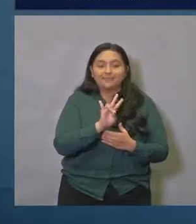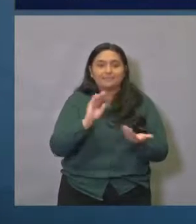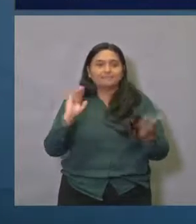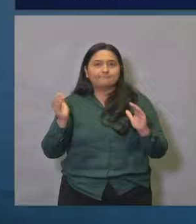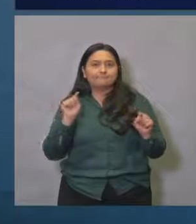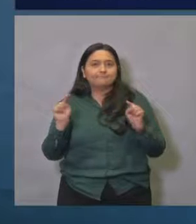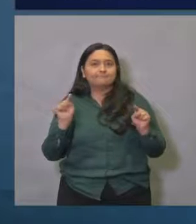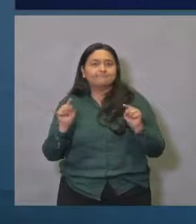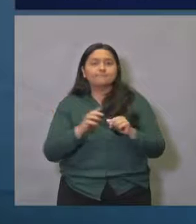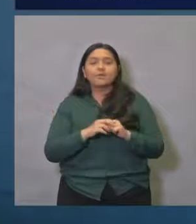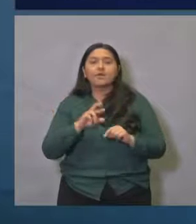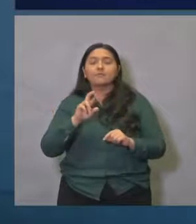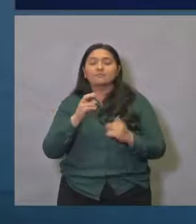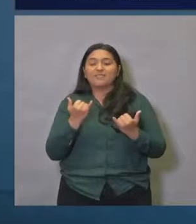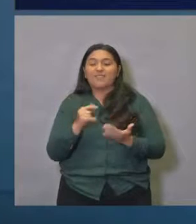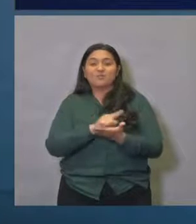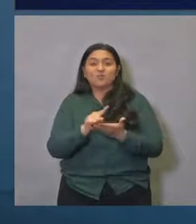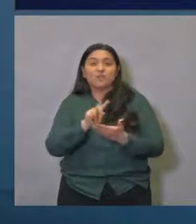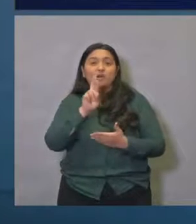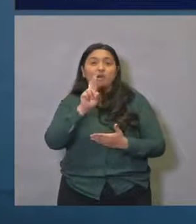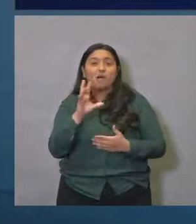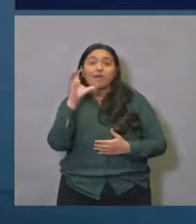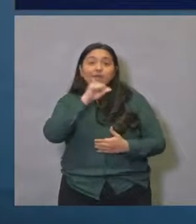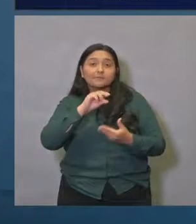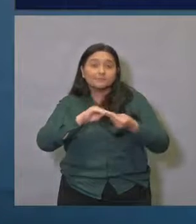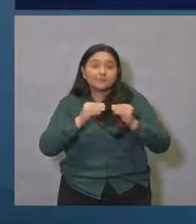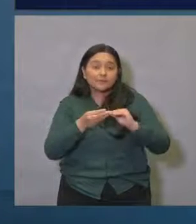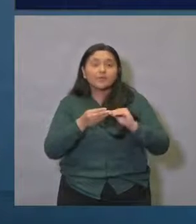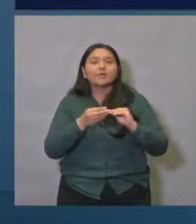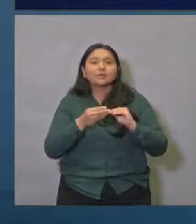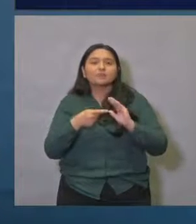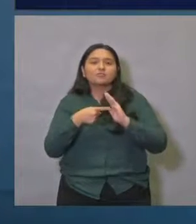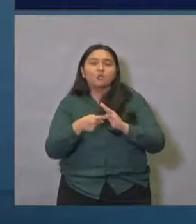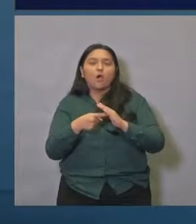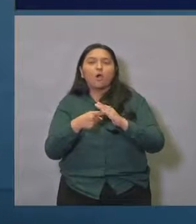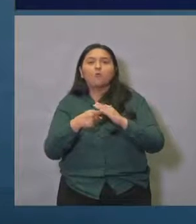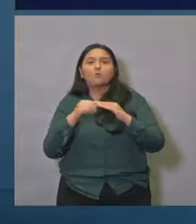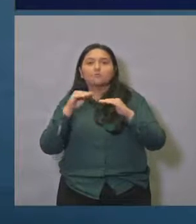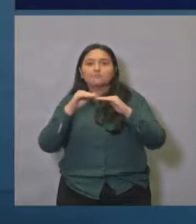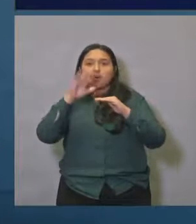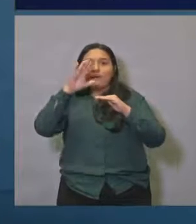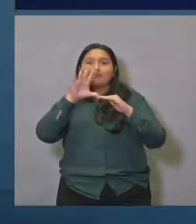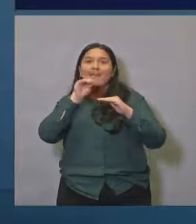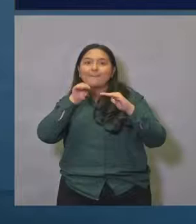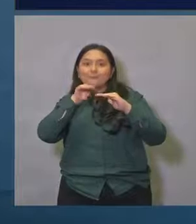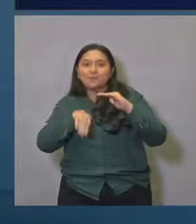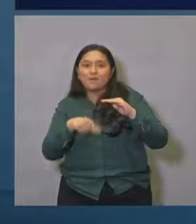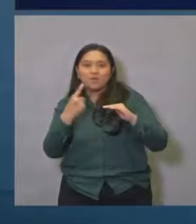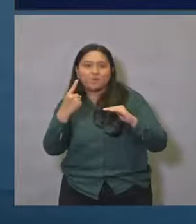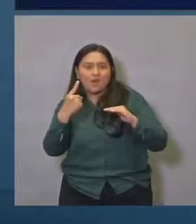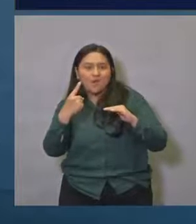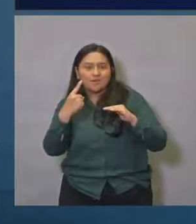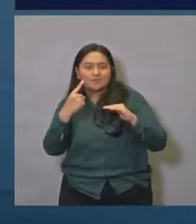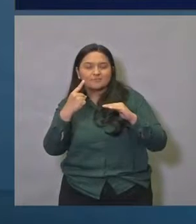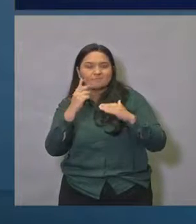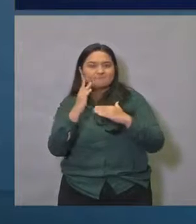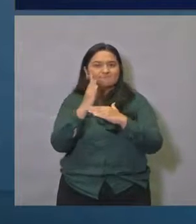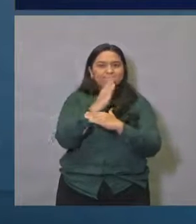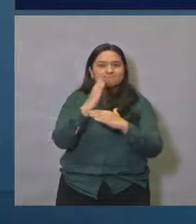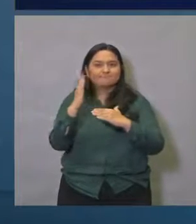THERE ARE ESTIMATES THAT THIS